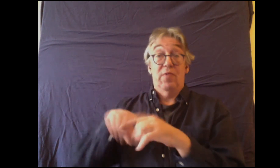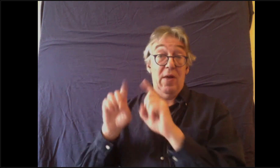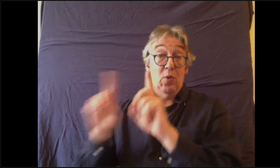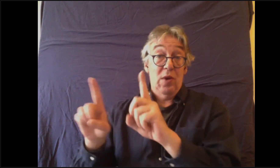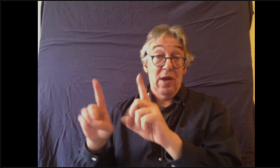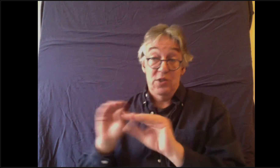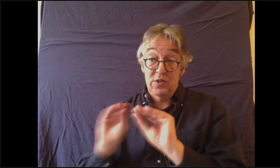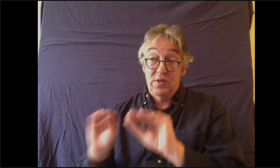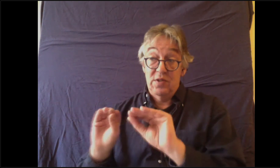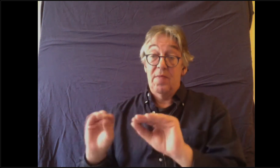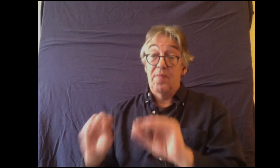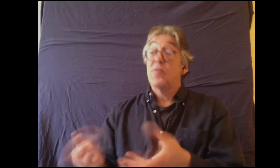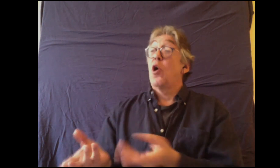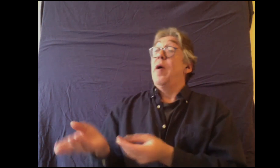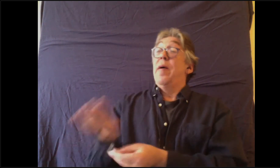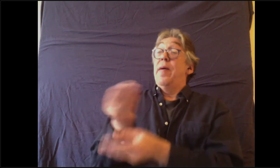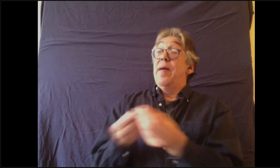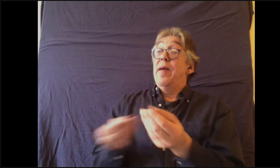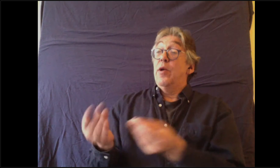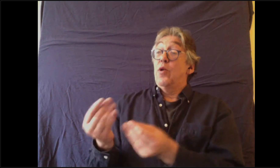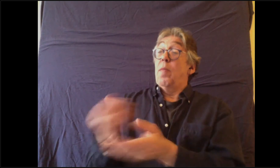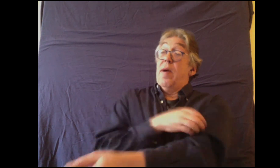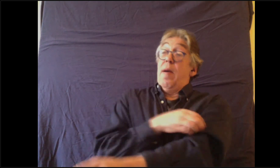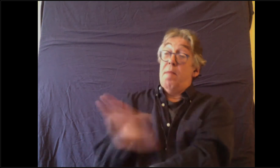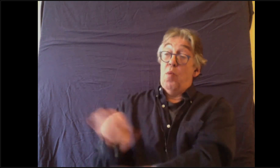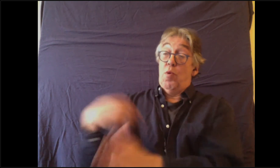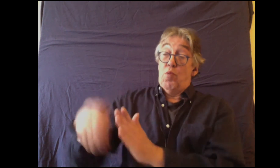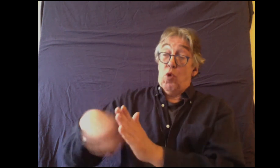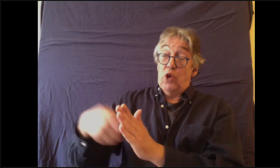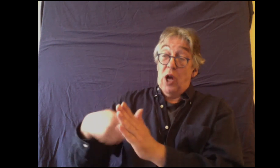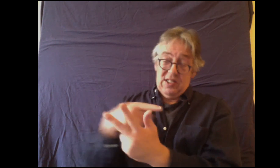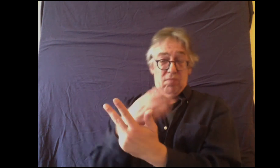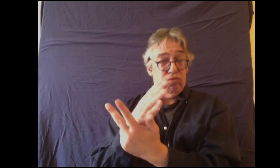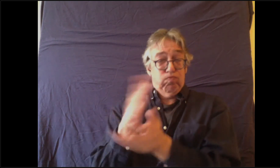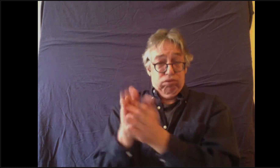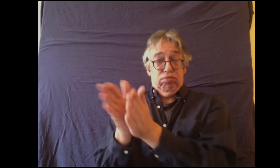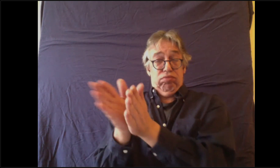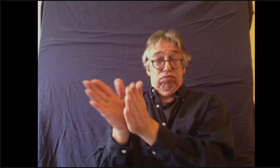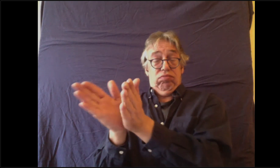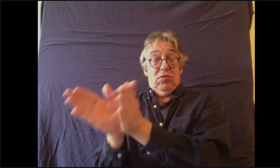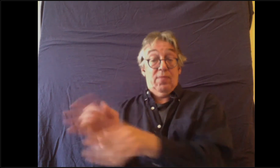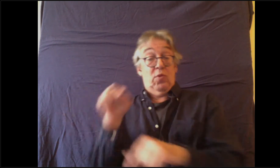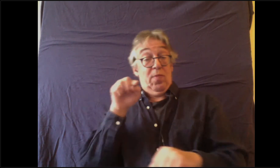and economic empowerment projects. And this new Together for Inclusion,